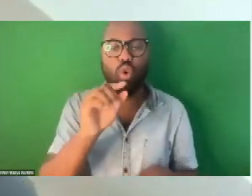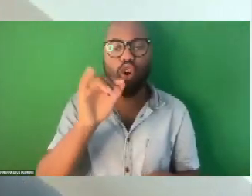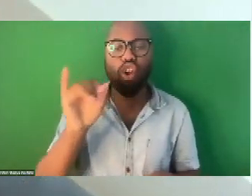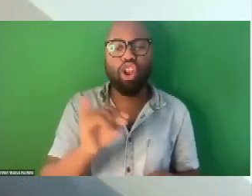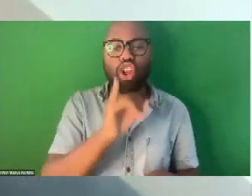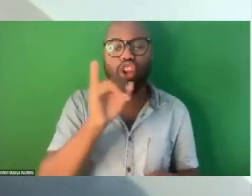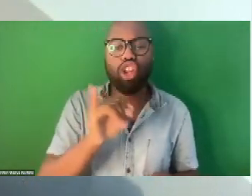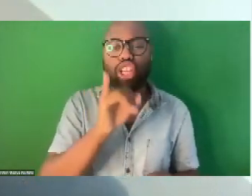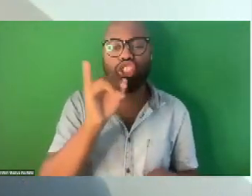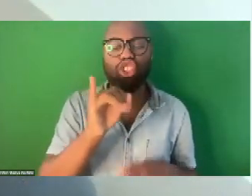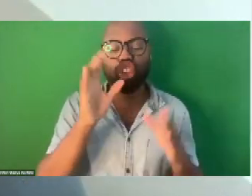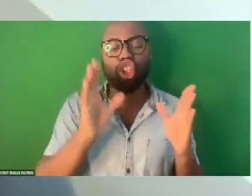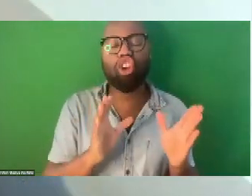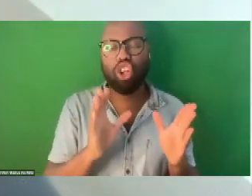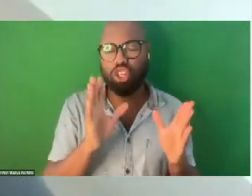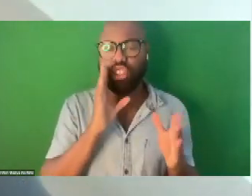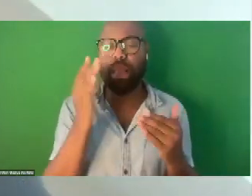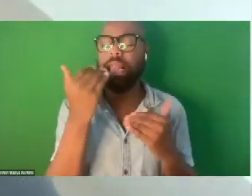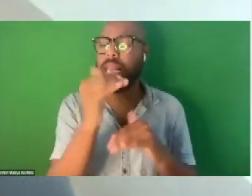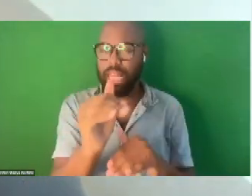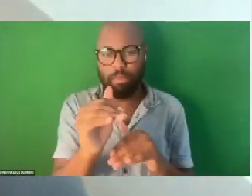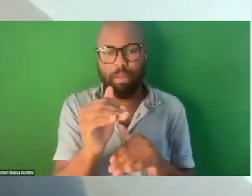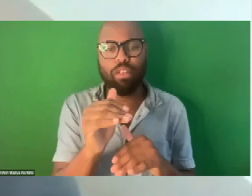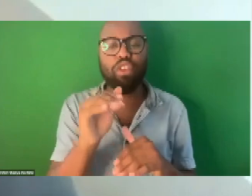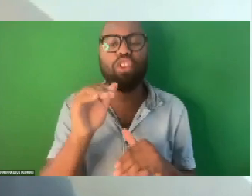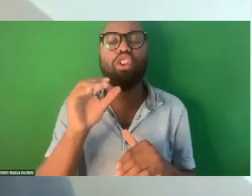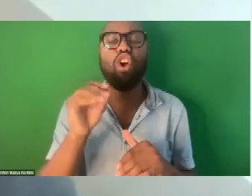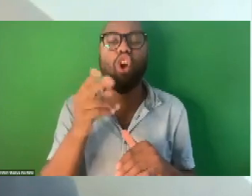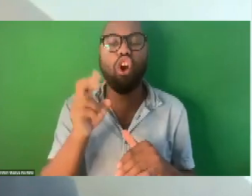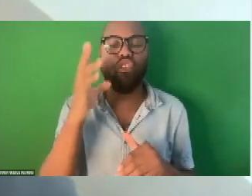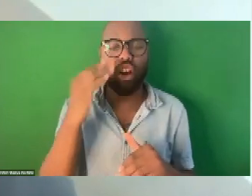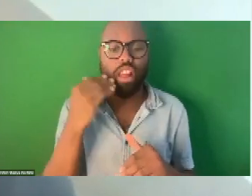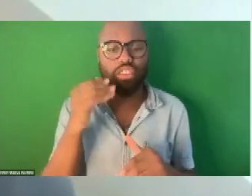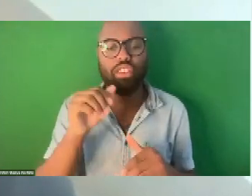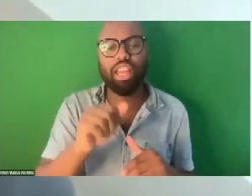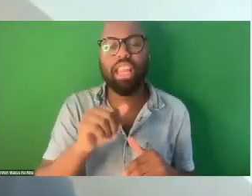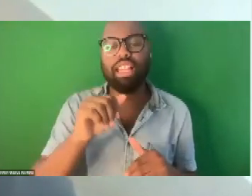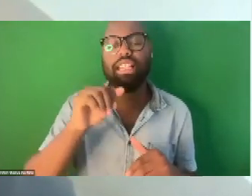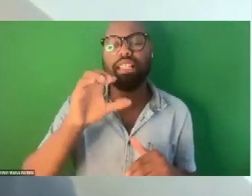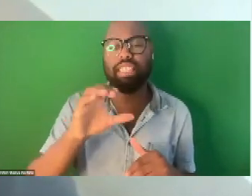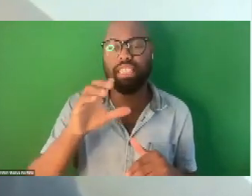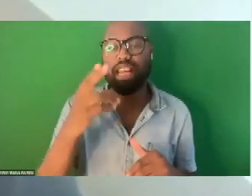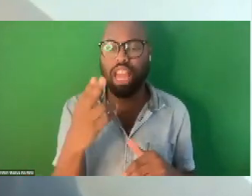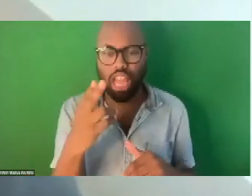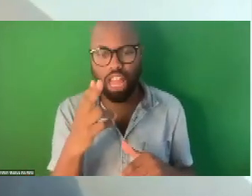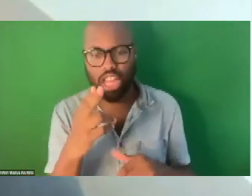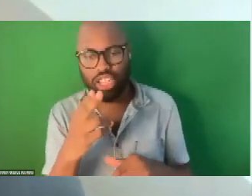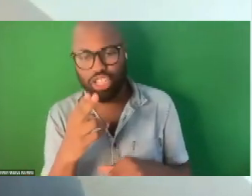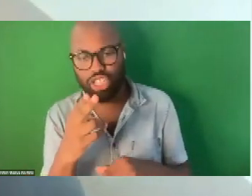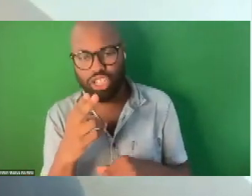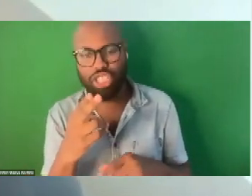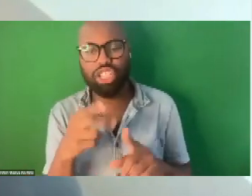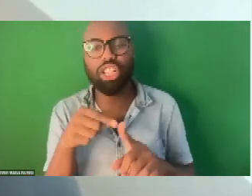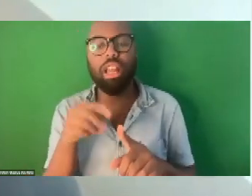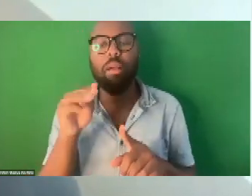through the ACA's medical loss ratio requirement. I think as we think about the fact that